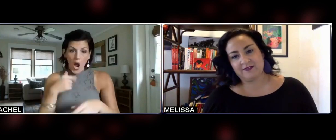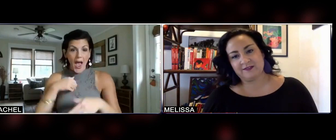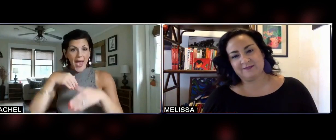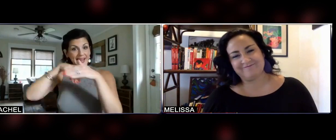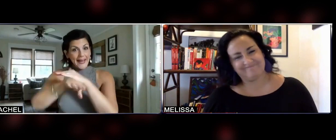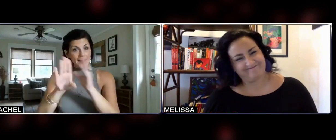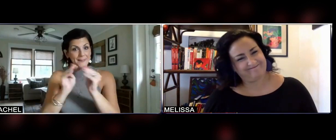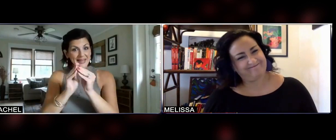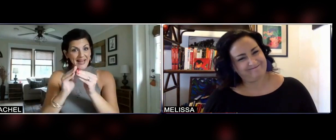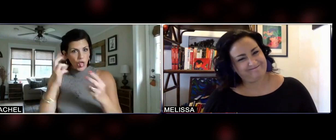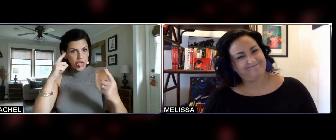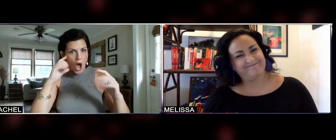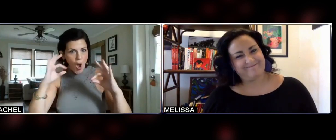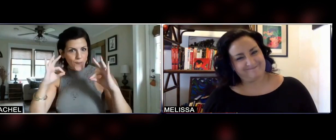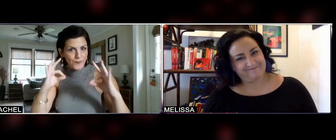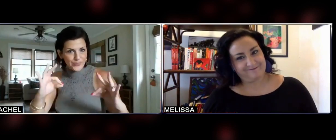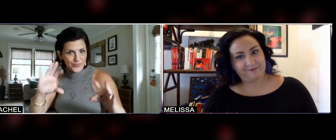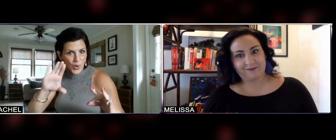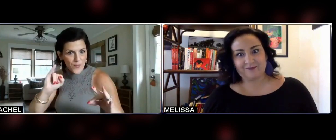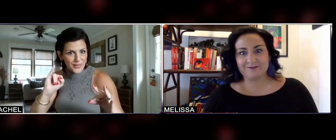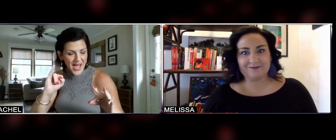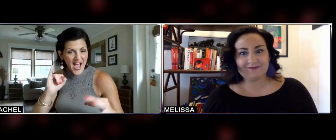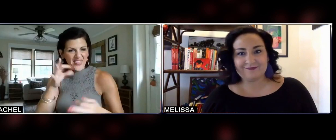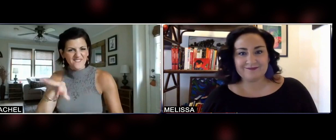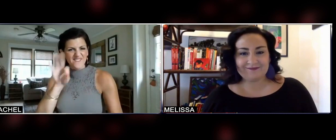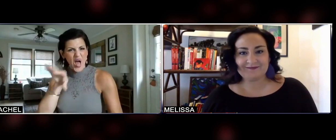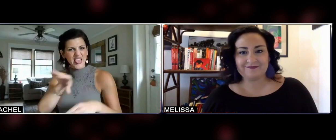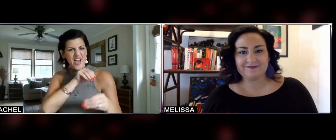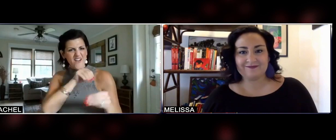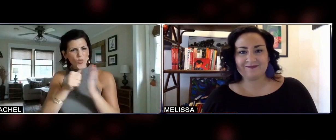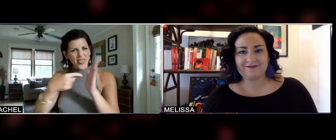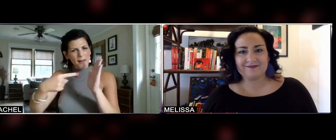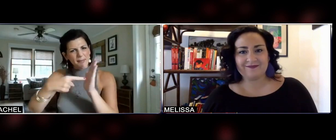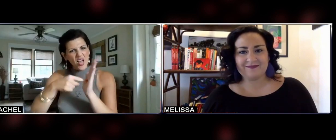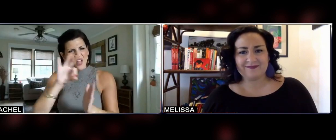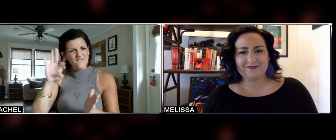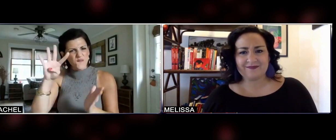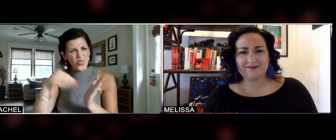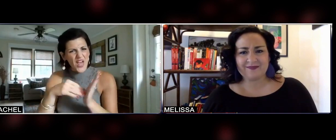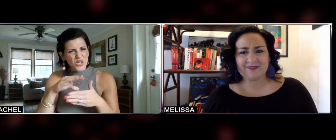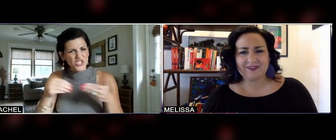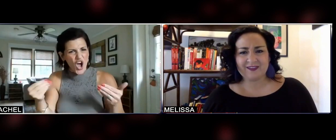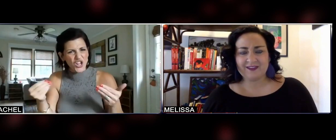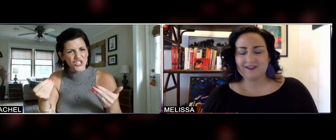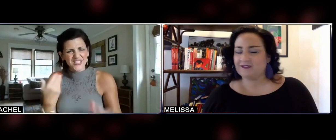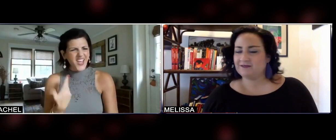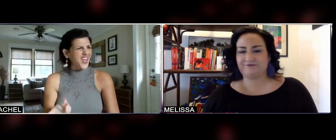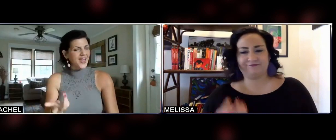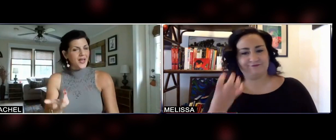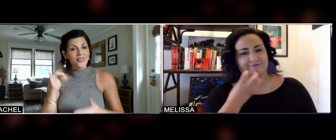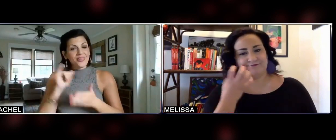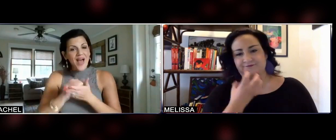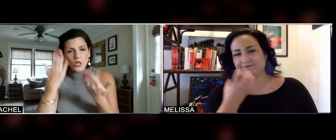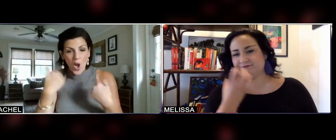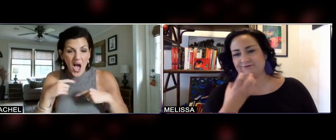I went into a meeting thinking we would get cochlear implants, but instead left with a $4,000 bill. What?!